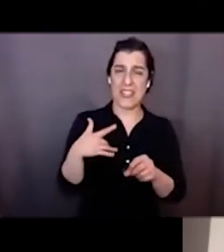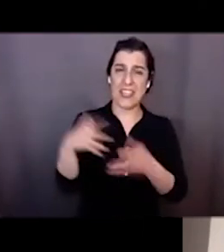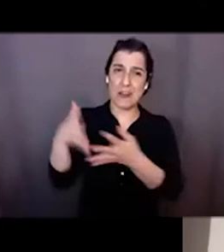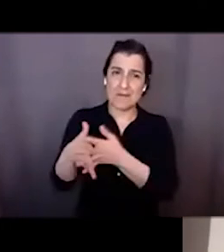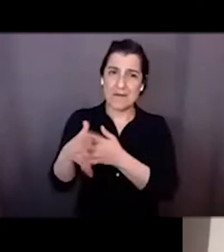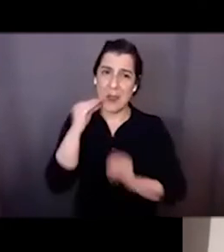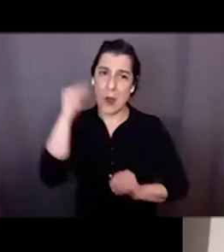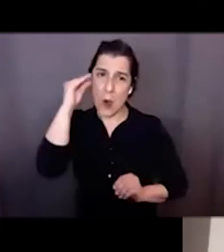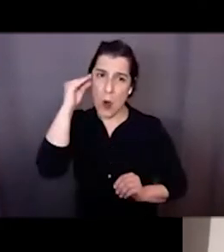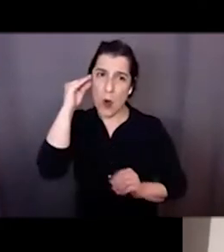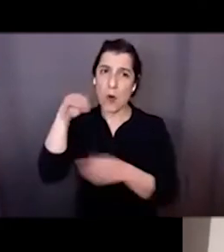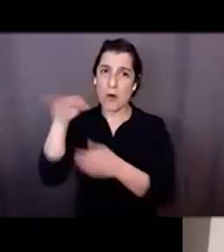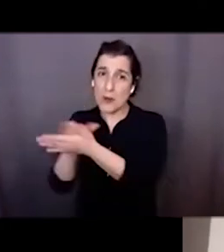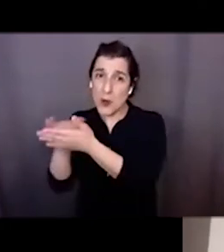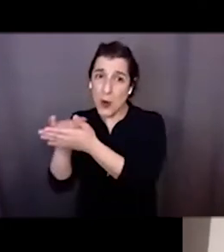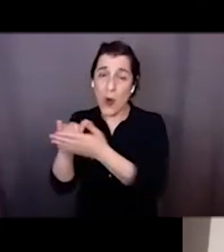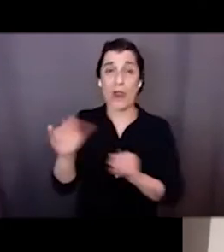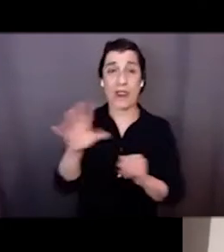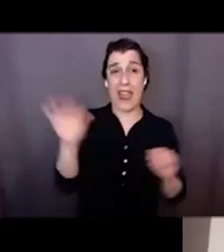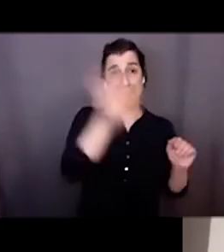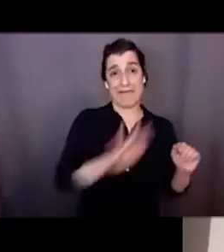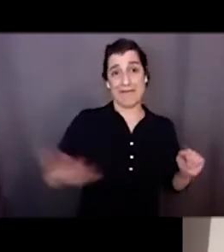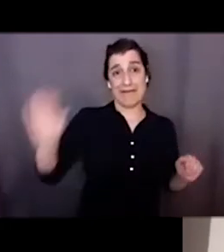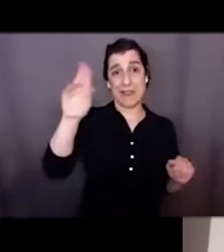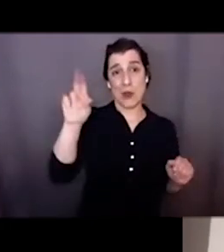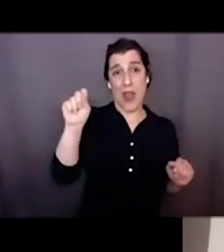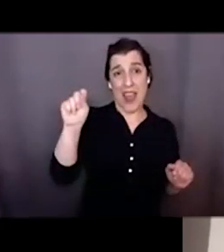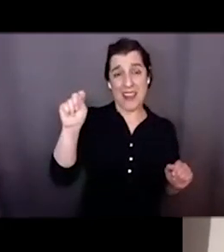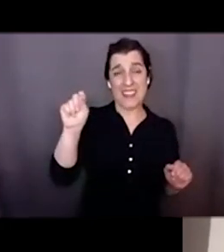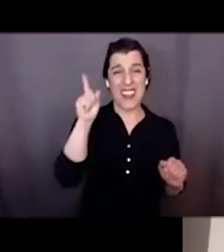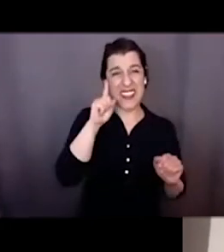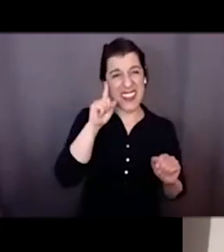And I think that's common across a lot of the young and also Asian people.